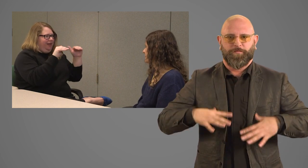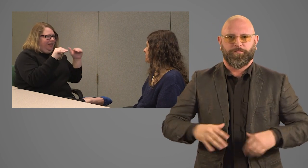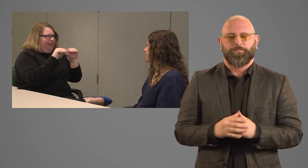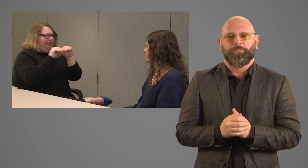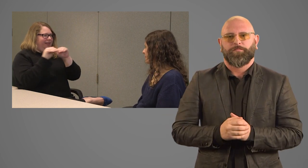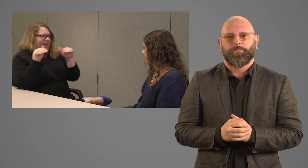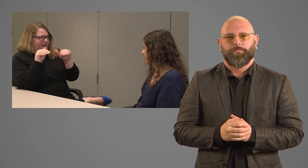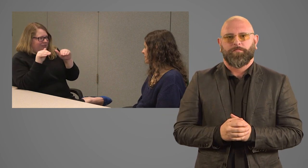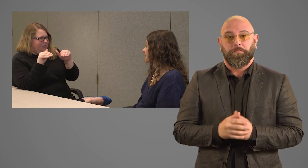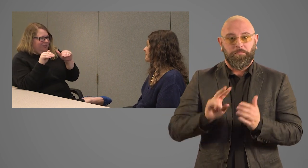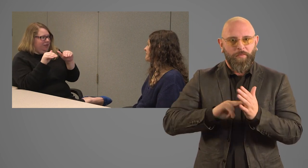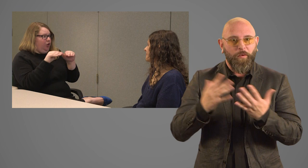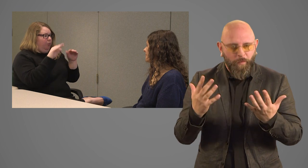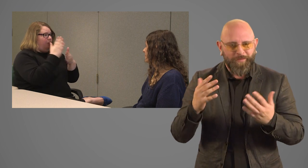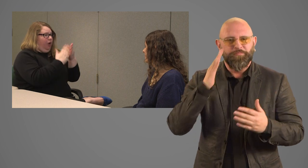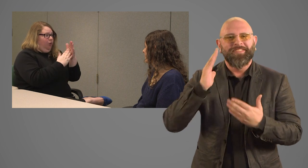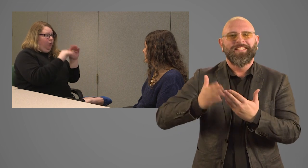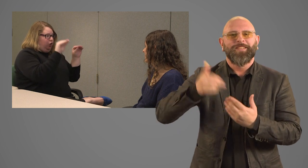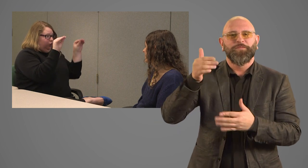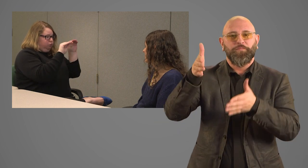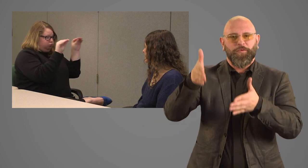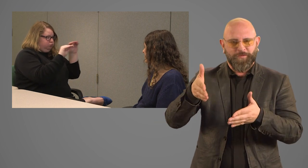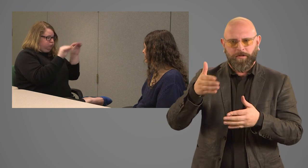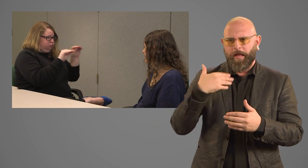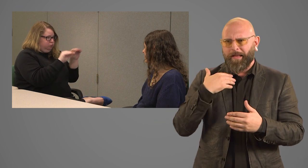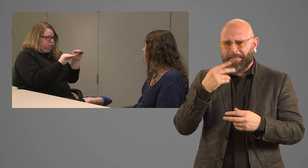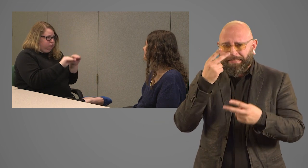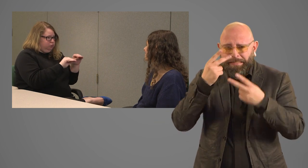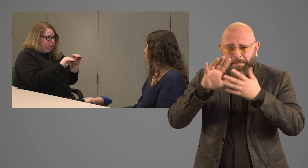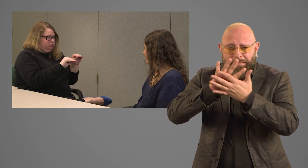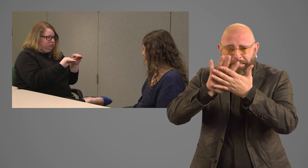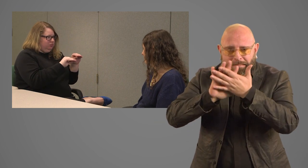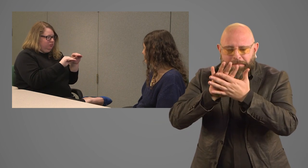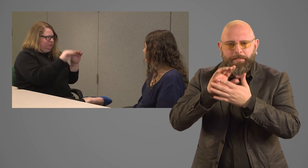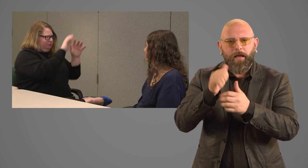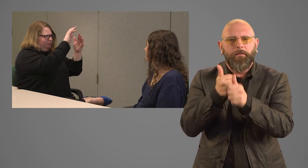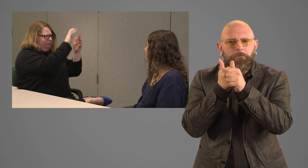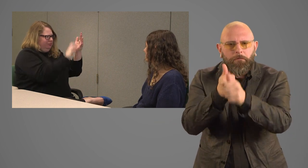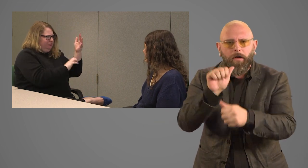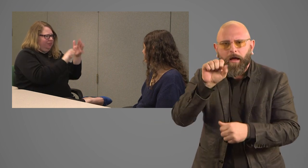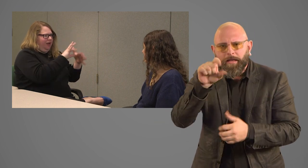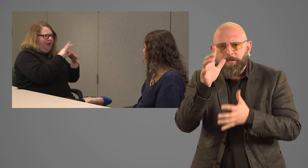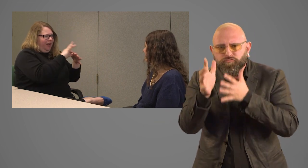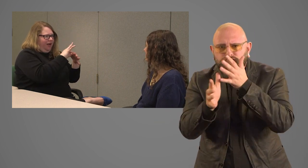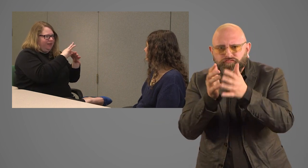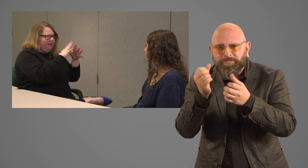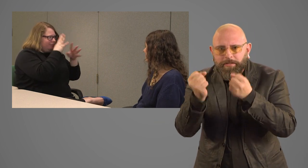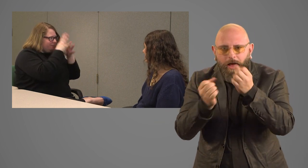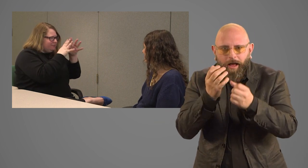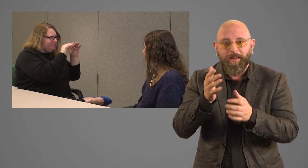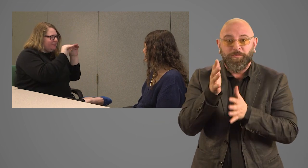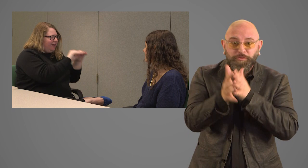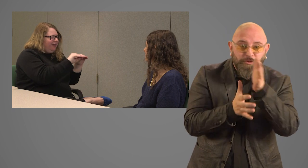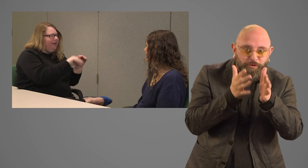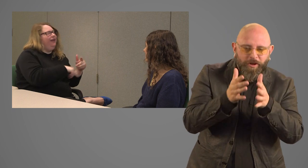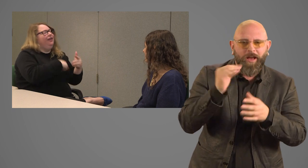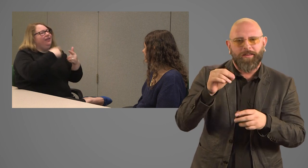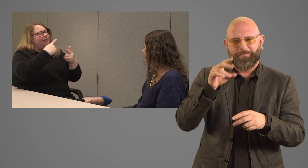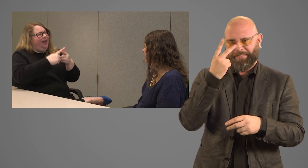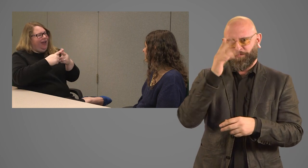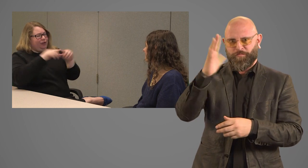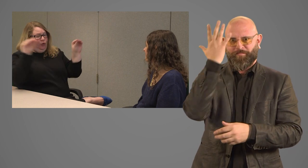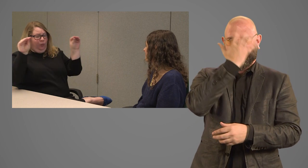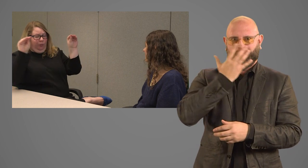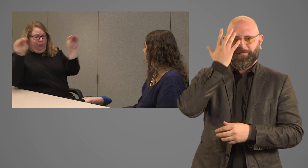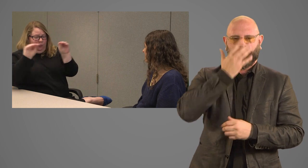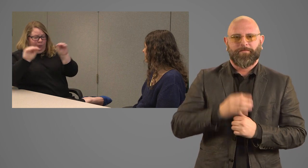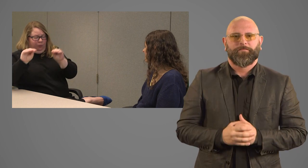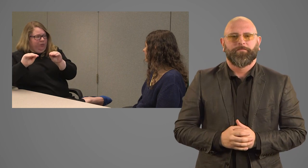to follow ASL signs, gestures, and also focus on your face.